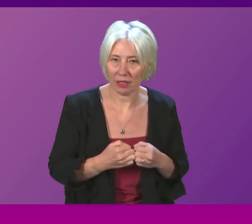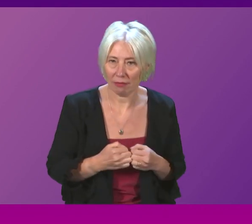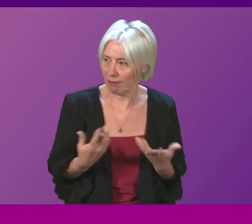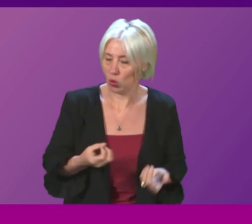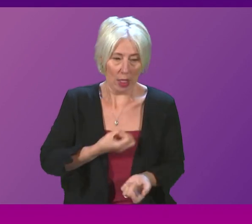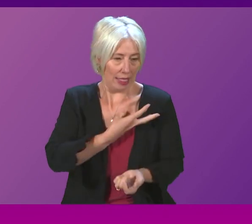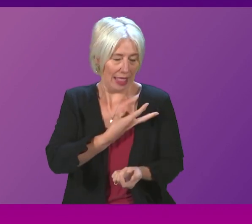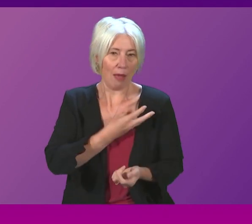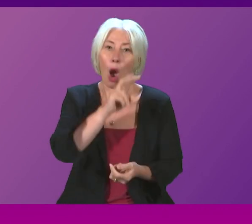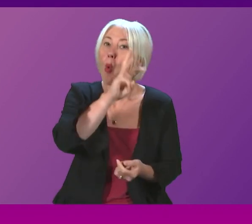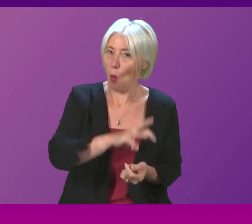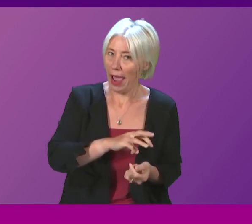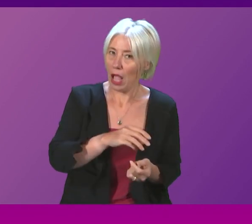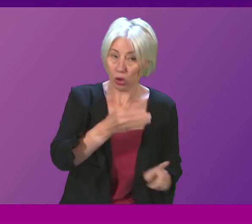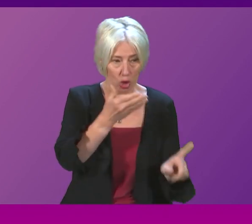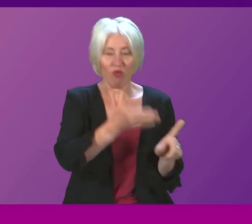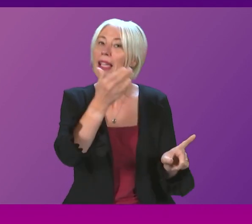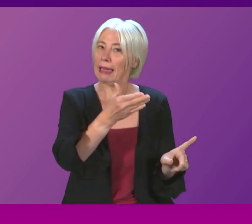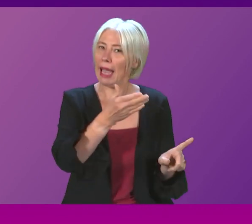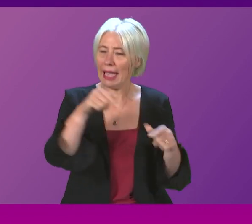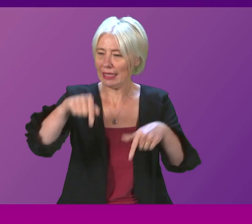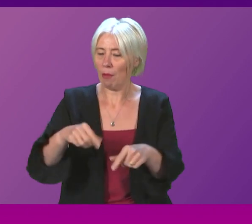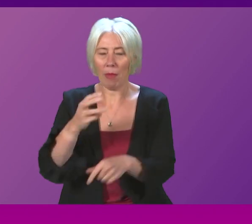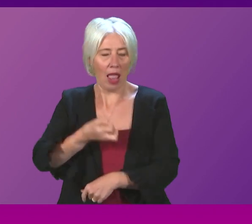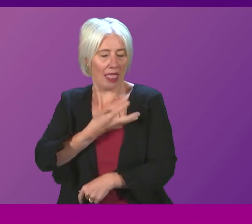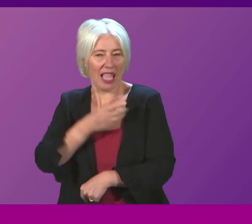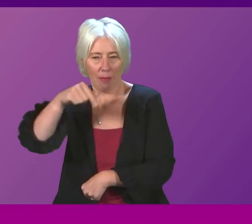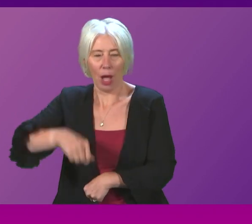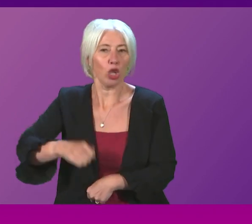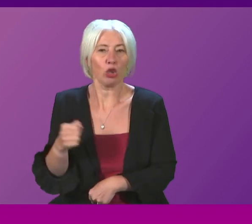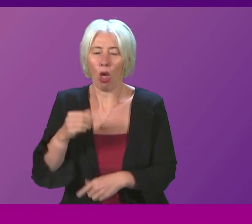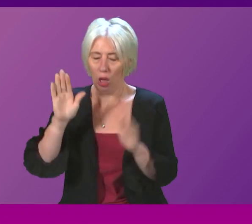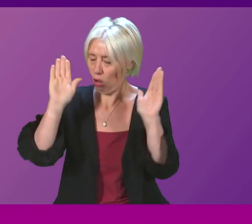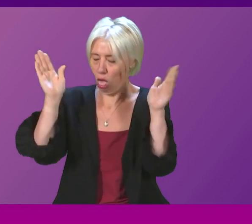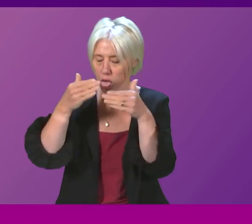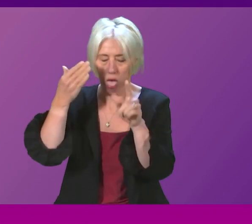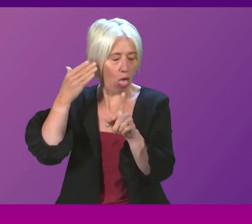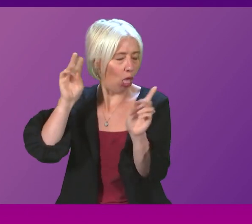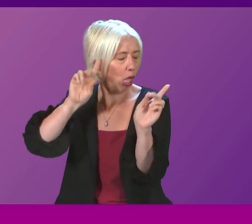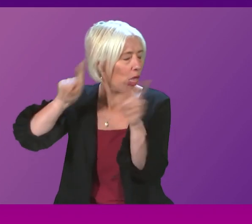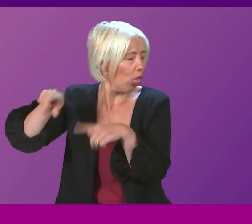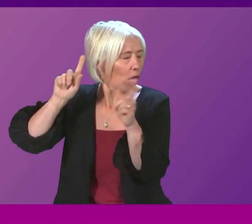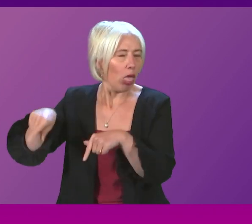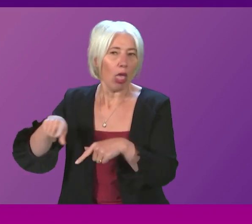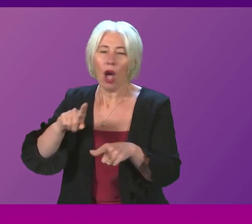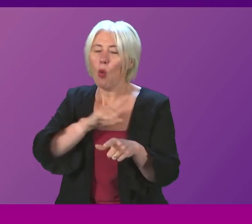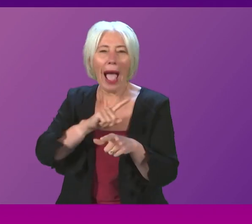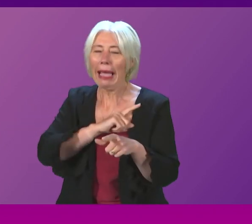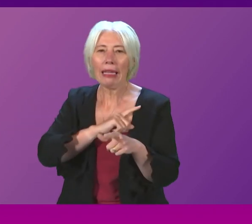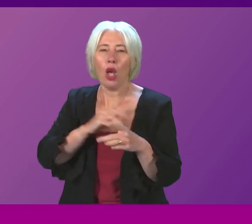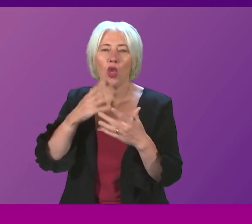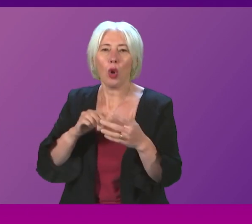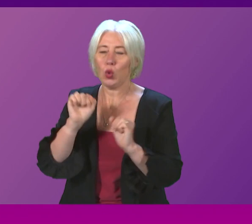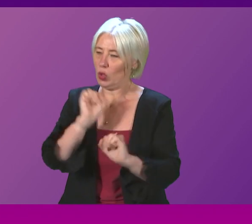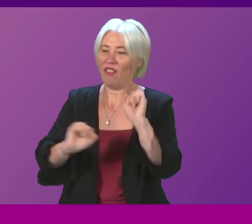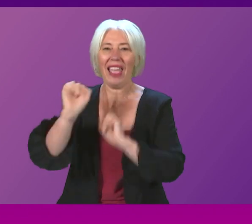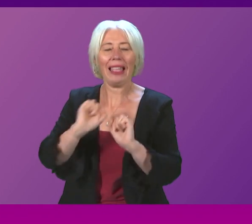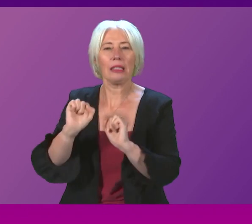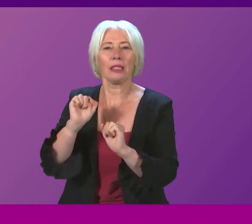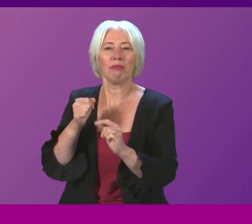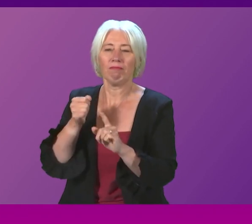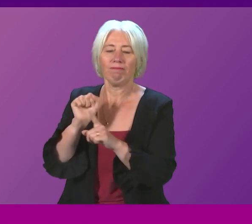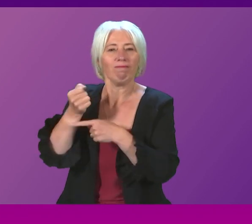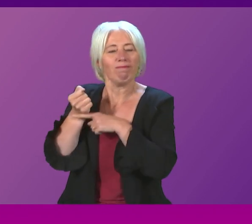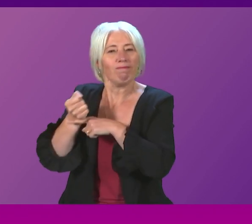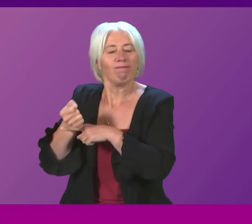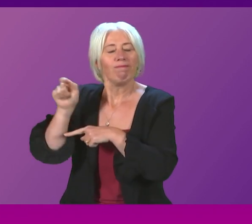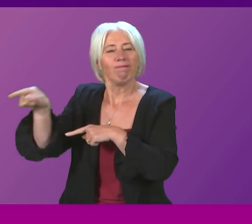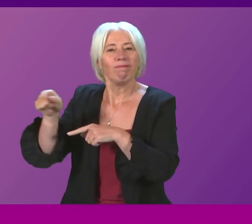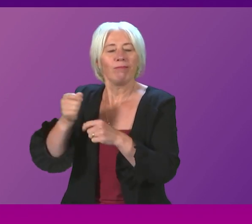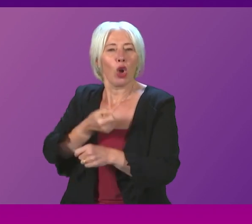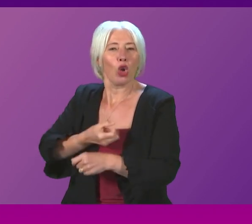and that’s the situation we’re in.”